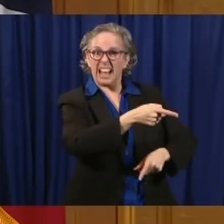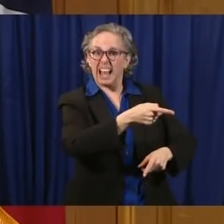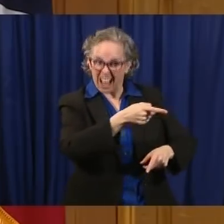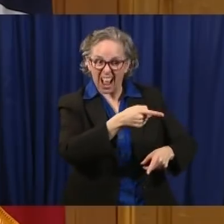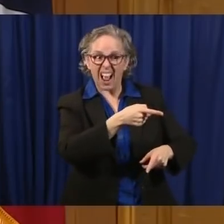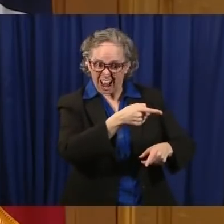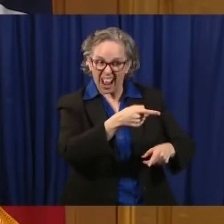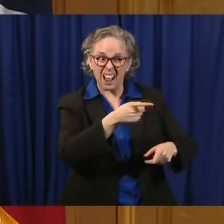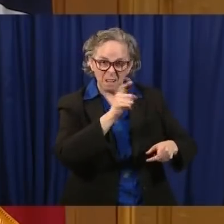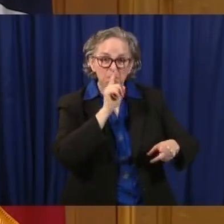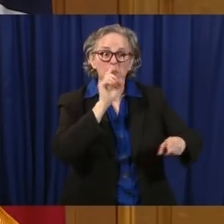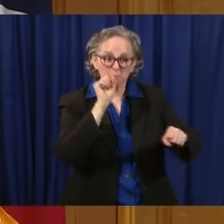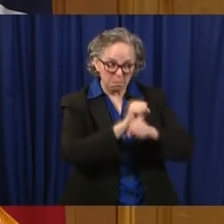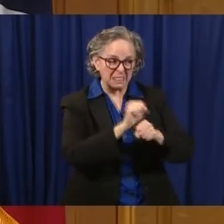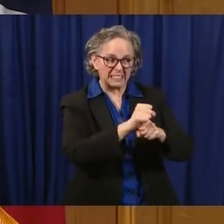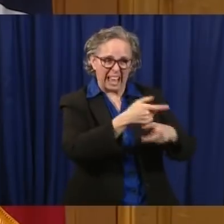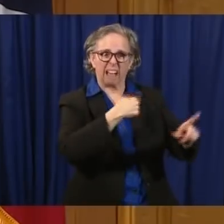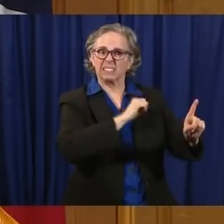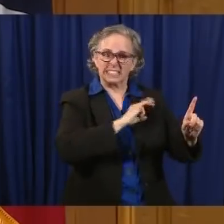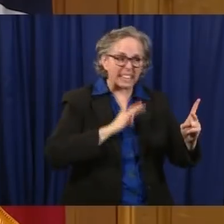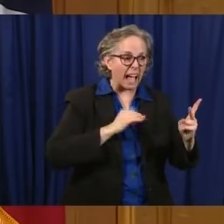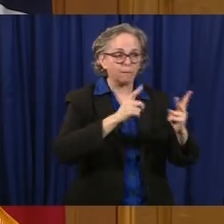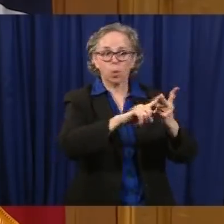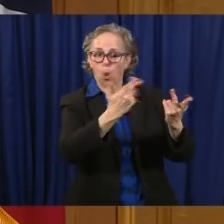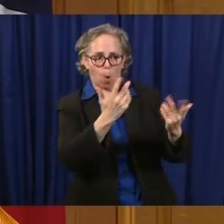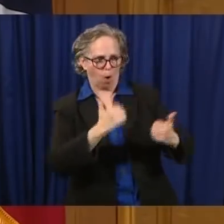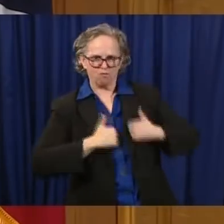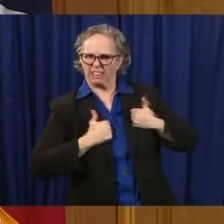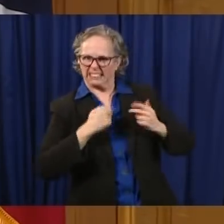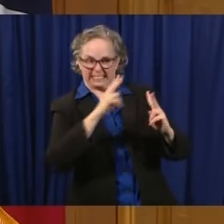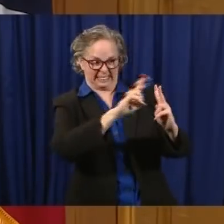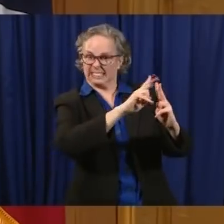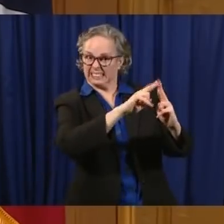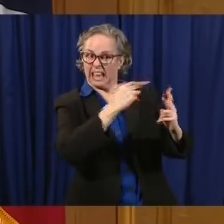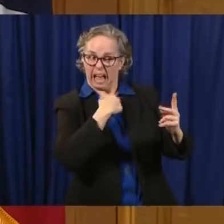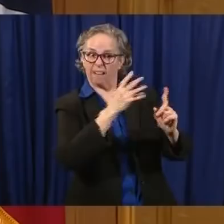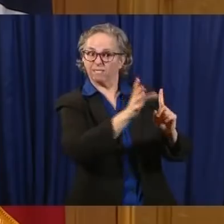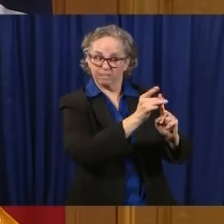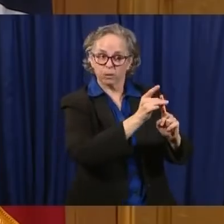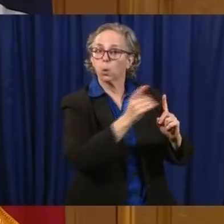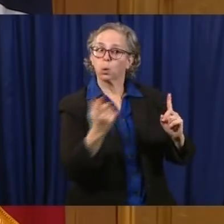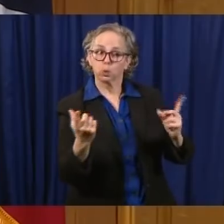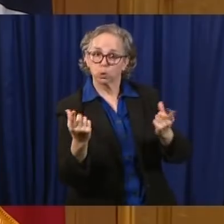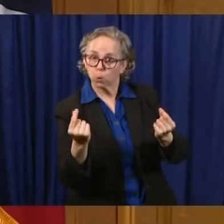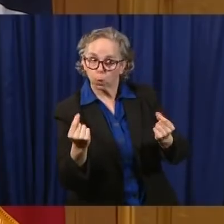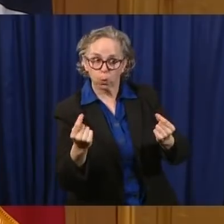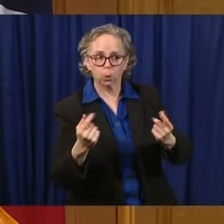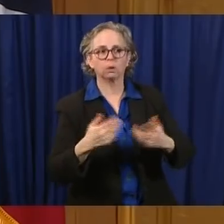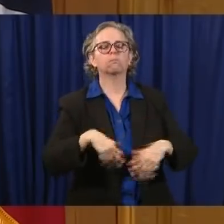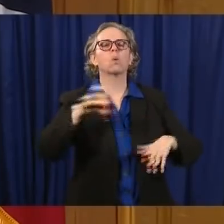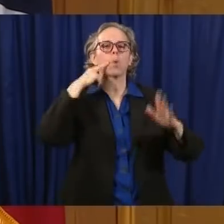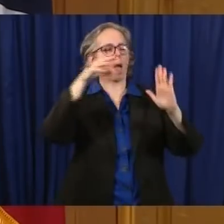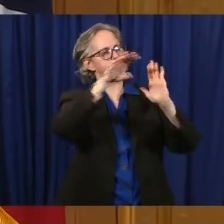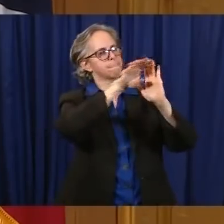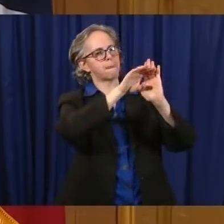HOMES IN THE STATE OF OHIO. FURTHER, WE WILL BE PROVIDING A LIST OF LONG-TERM HEALTHCARE FACILITIES FOR AN INDIVIDUAL THERE, EITHER A MEMBER OF STAFF OR THE ONE OF